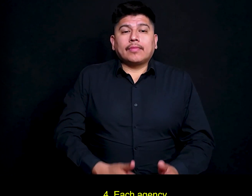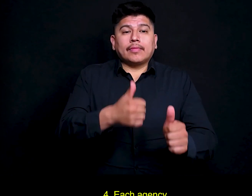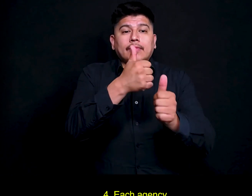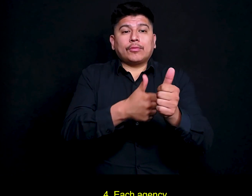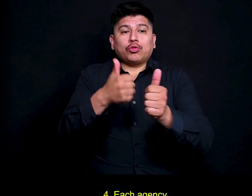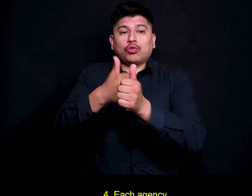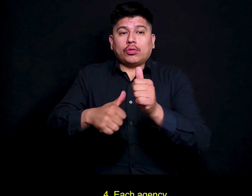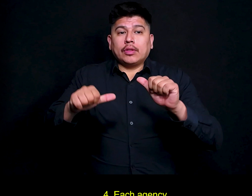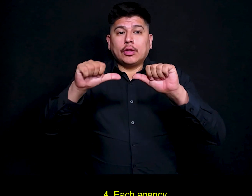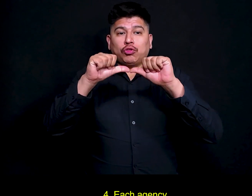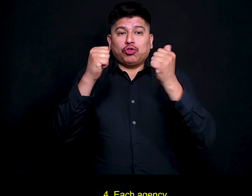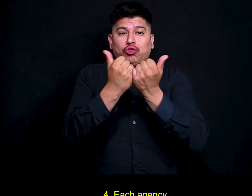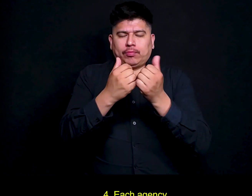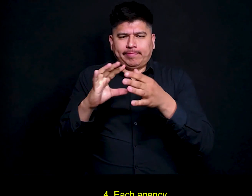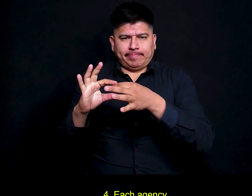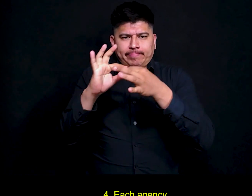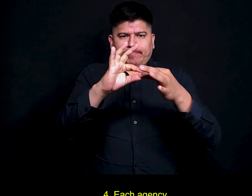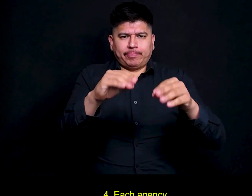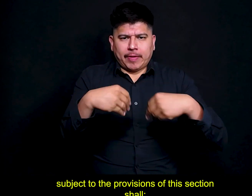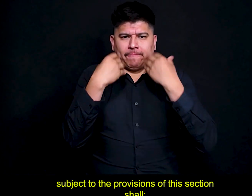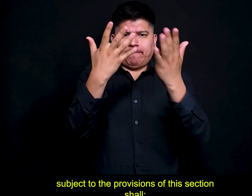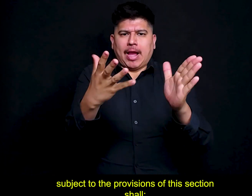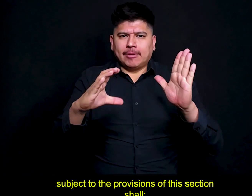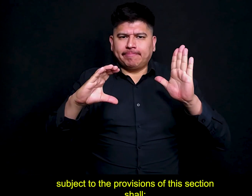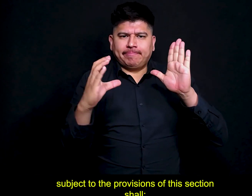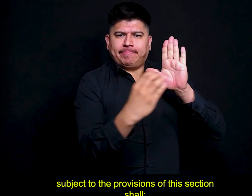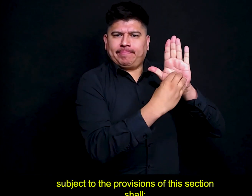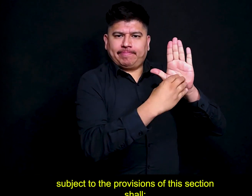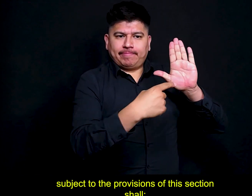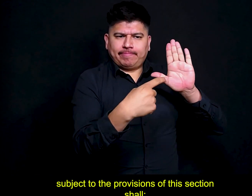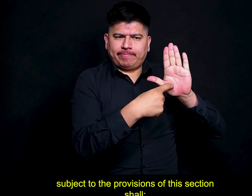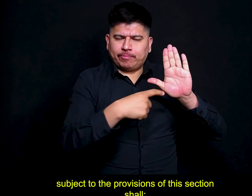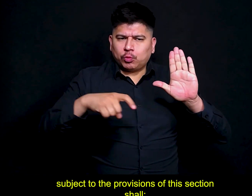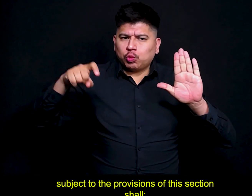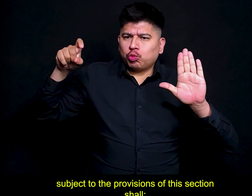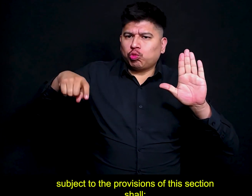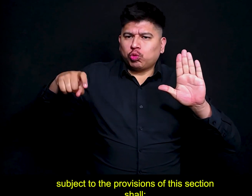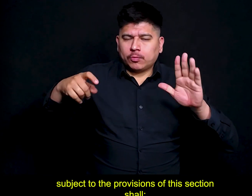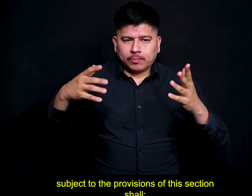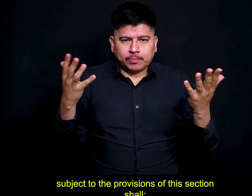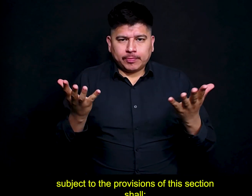4. Each agency subject to the provisions of this section shall: